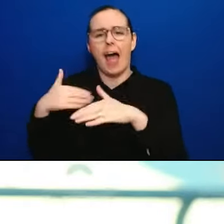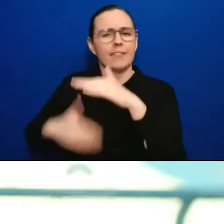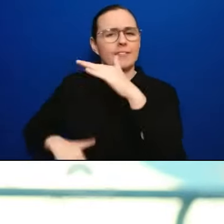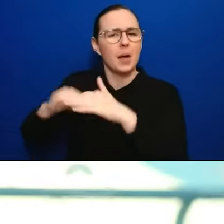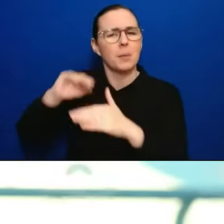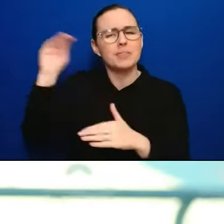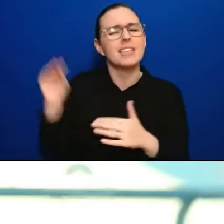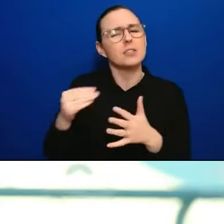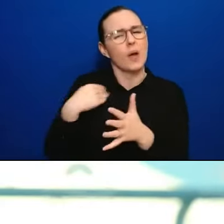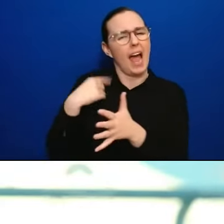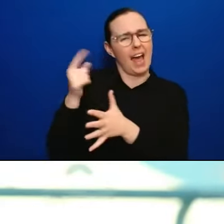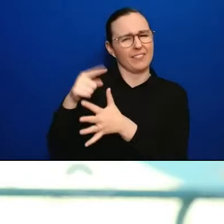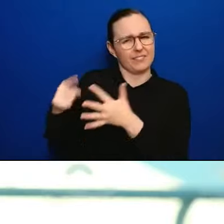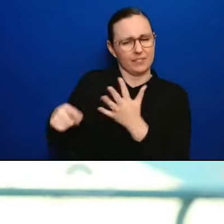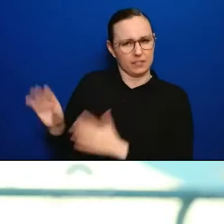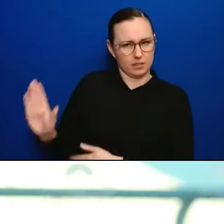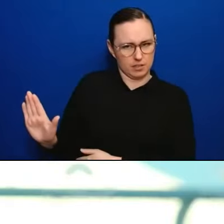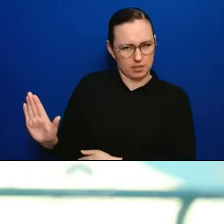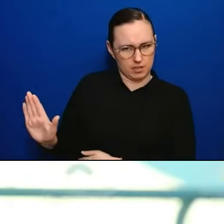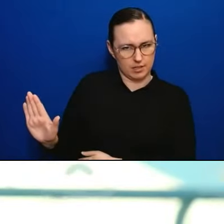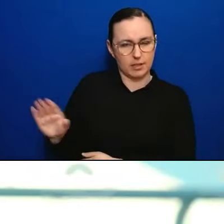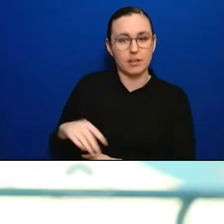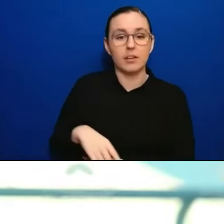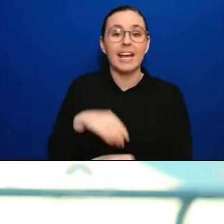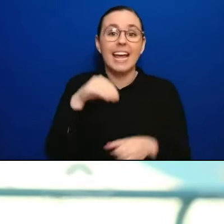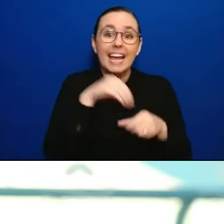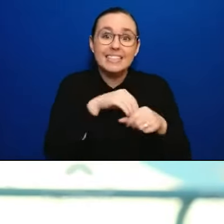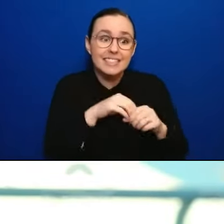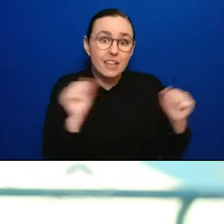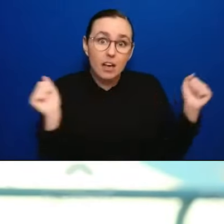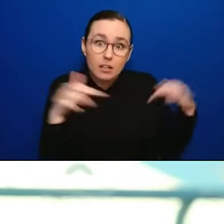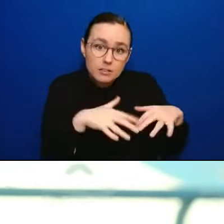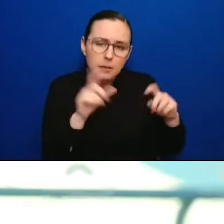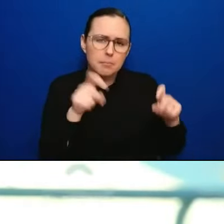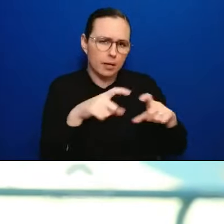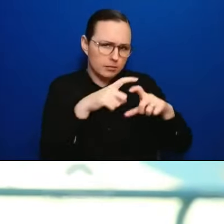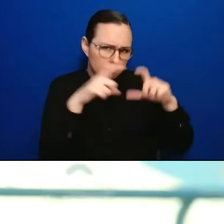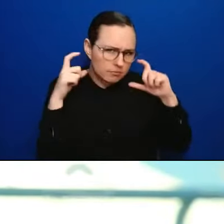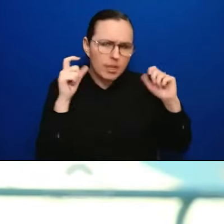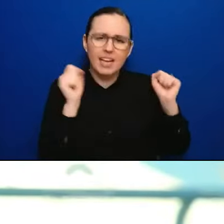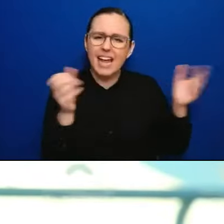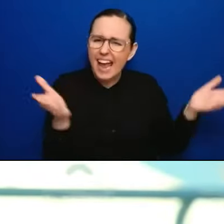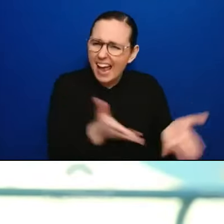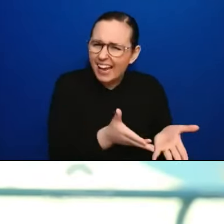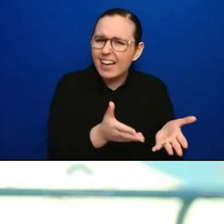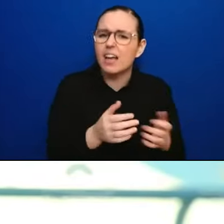cards like some of these higher risk settings having capacity limits.